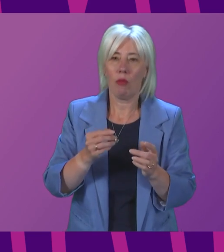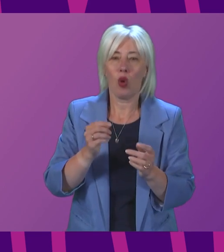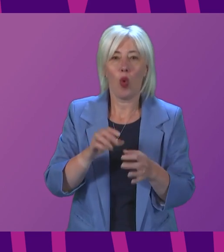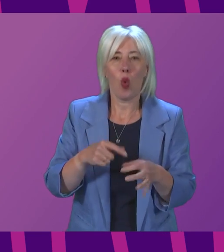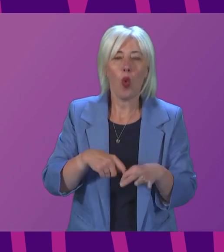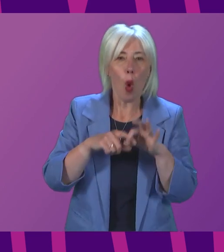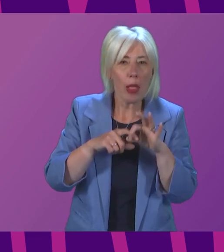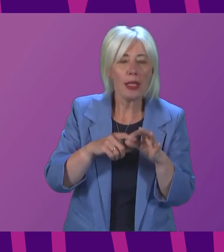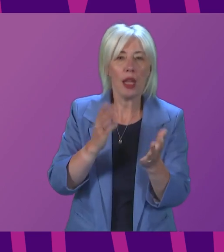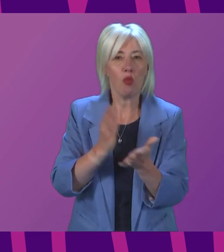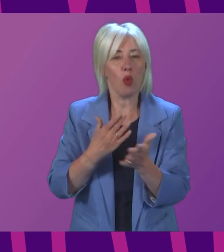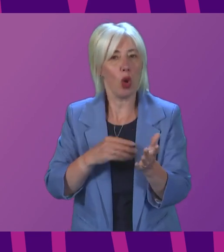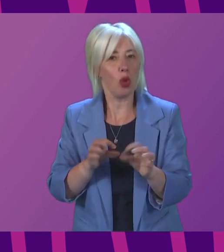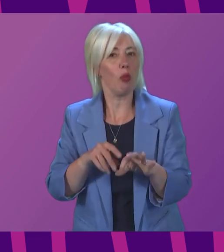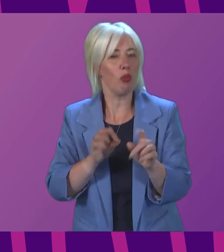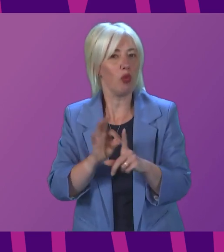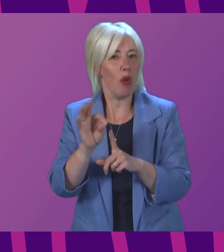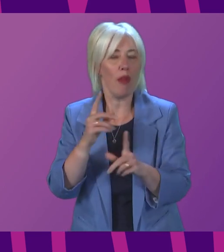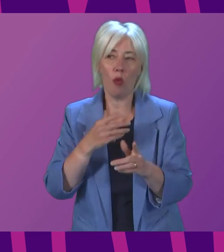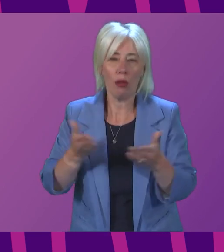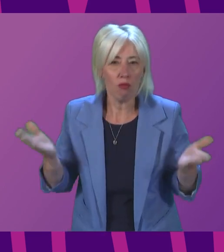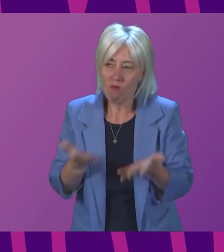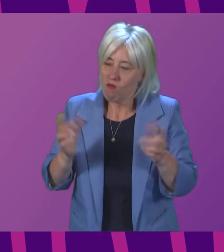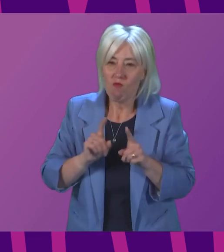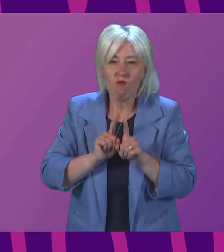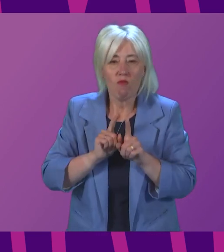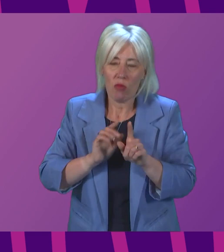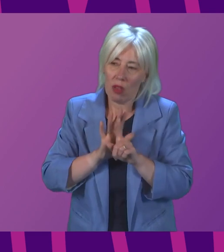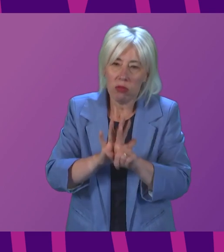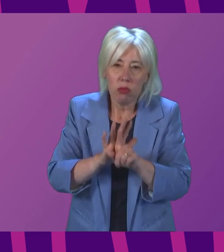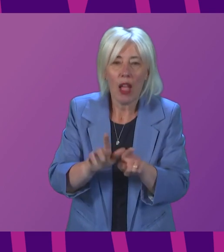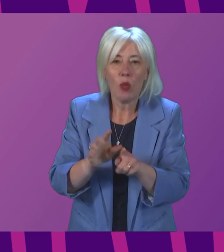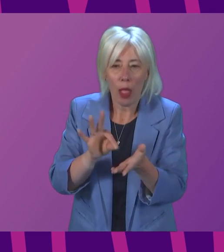We continue to press ahead with all that, including, of course, the deposit return scheme,